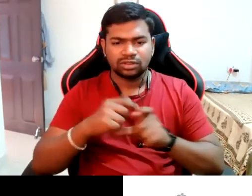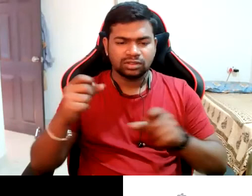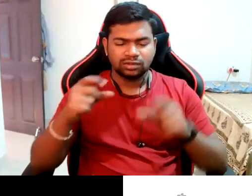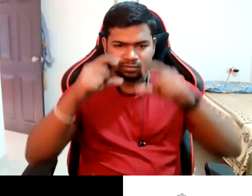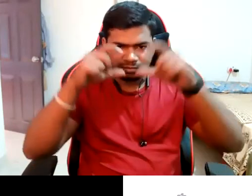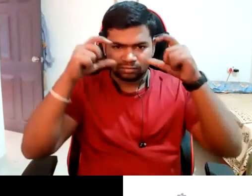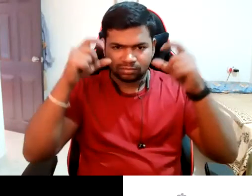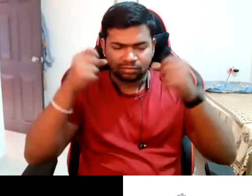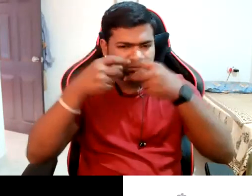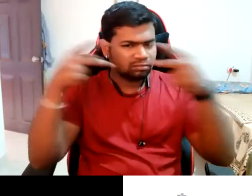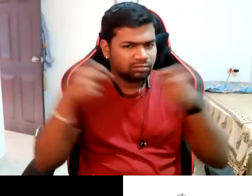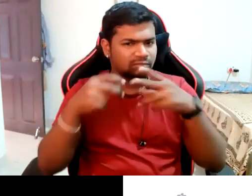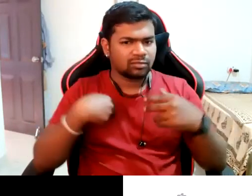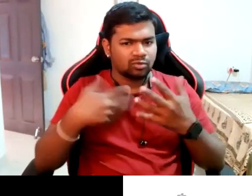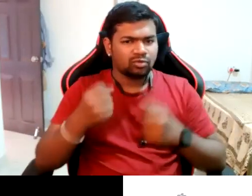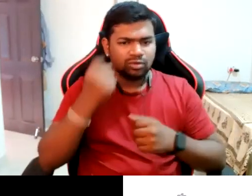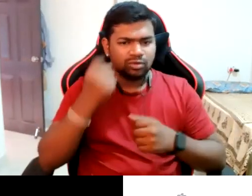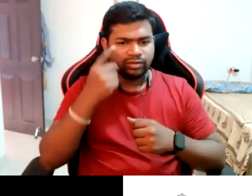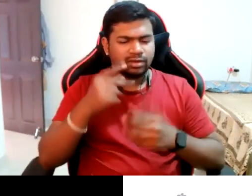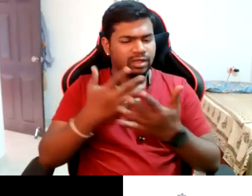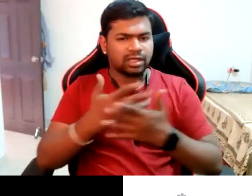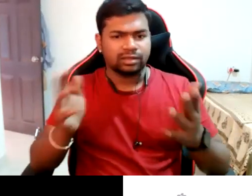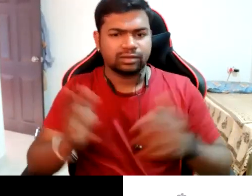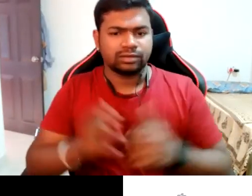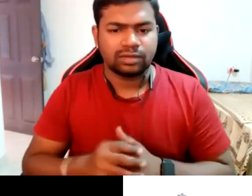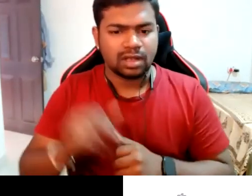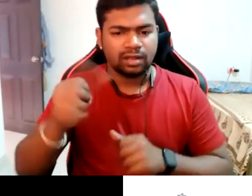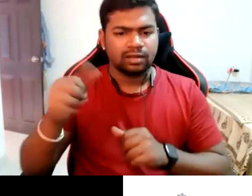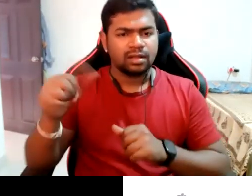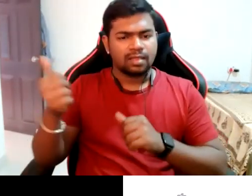I'm just trying to understand are is there anything other